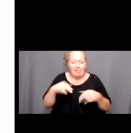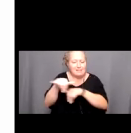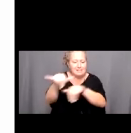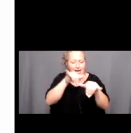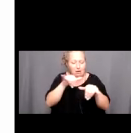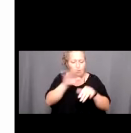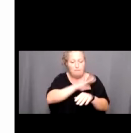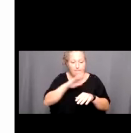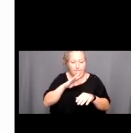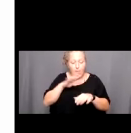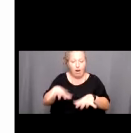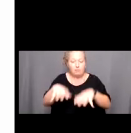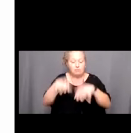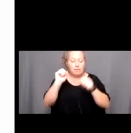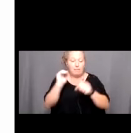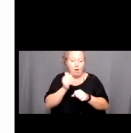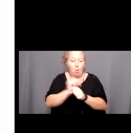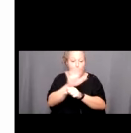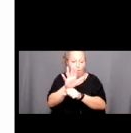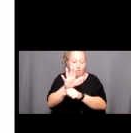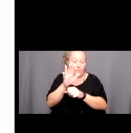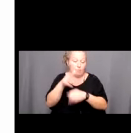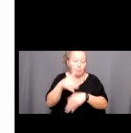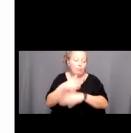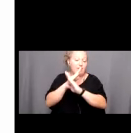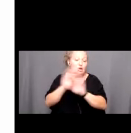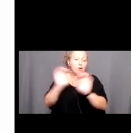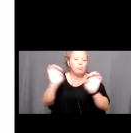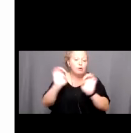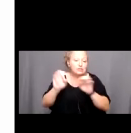covid 19 prevention emergency temporary standards.